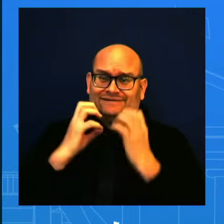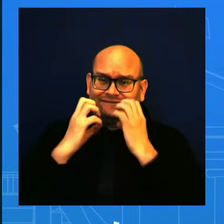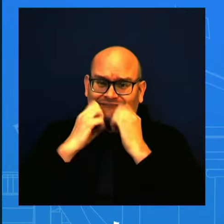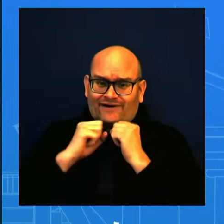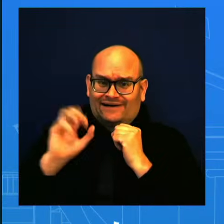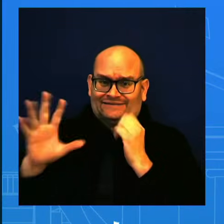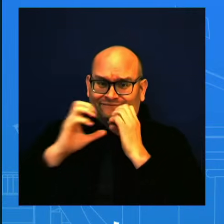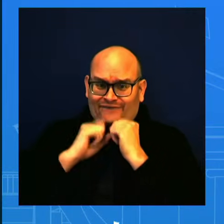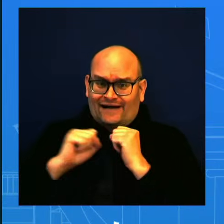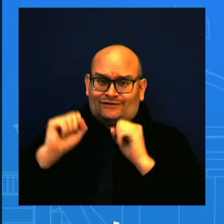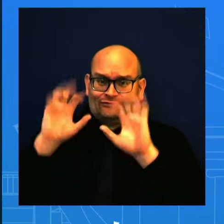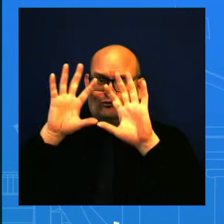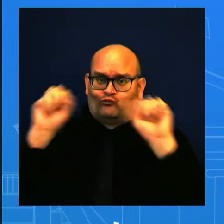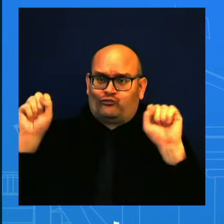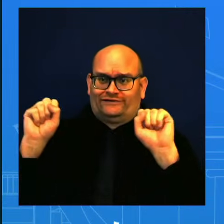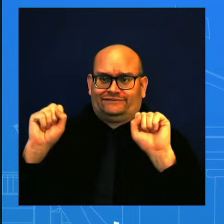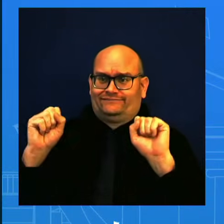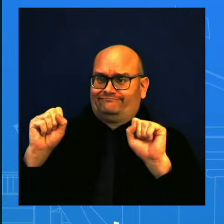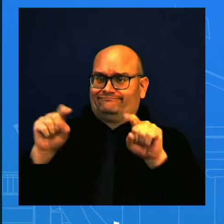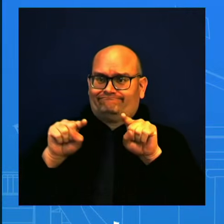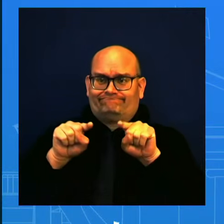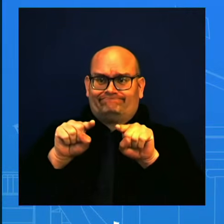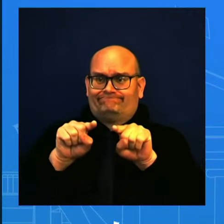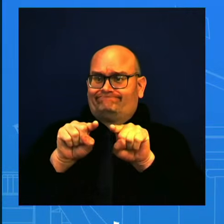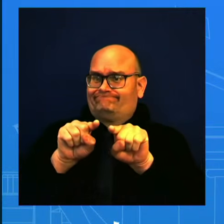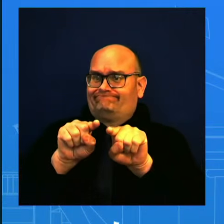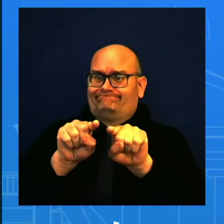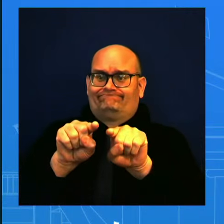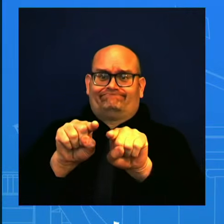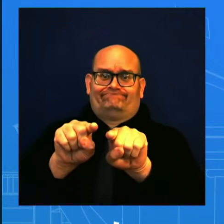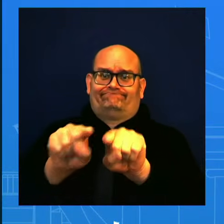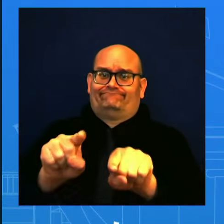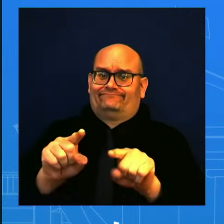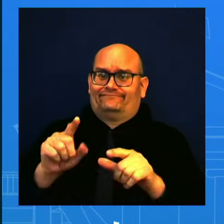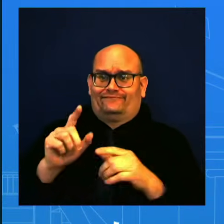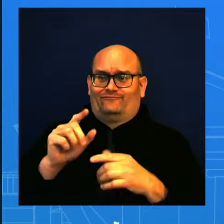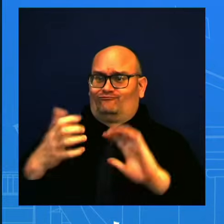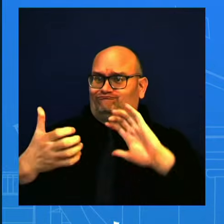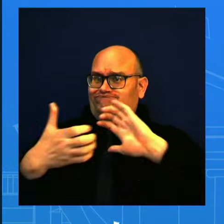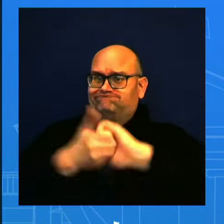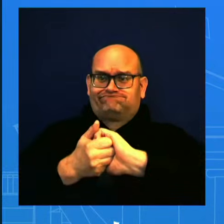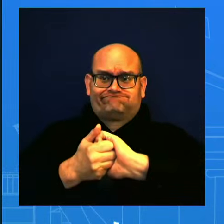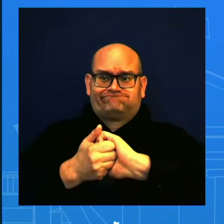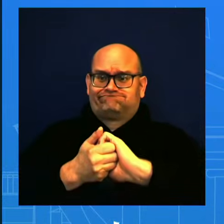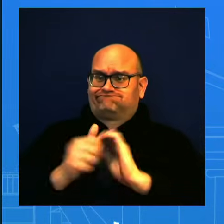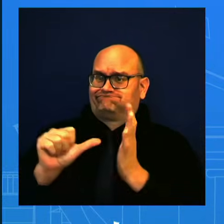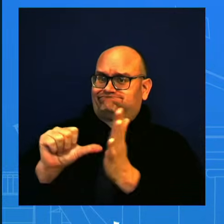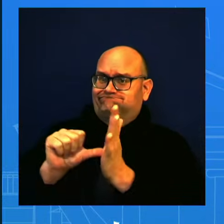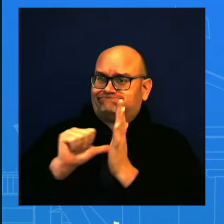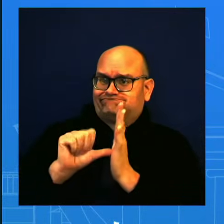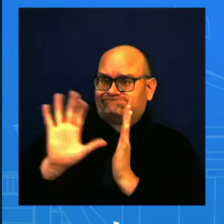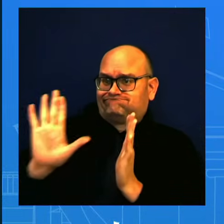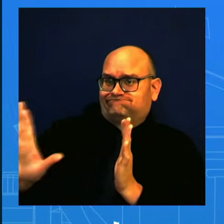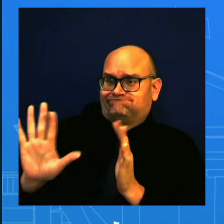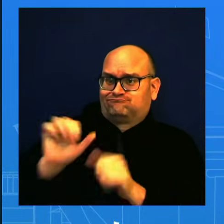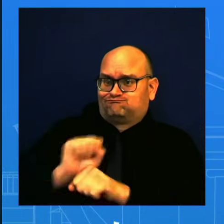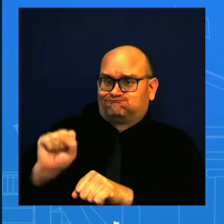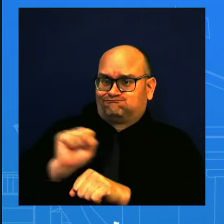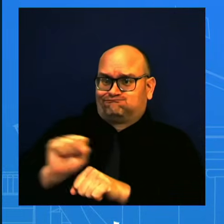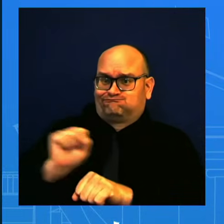I was asked about the ceasefire deal and what the president -- that last line that the -- that was pointed out to me. That is something that the president has been focused on,